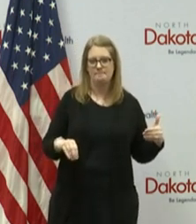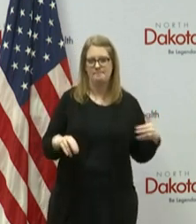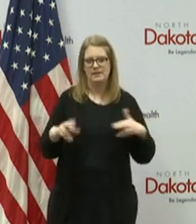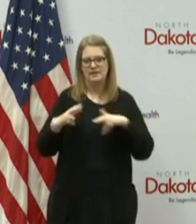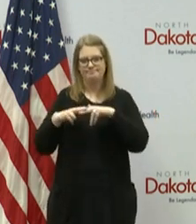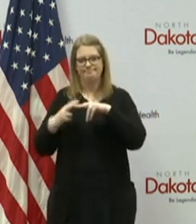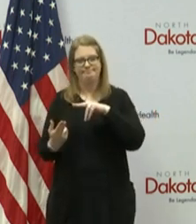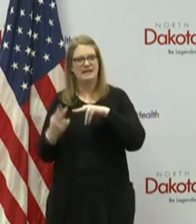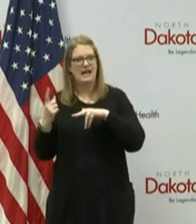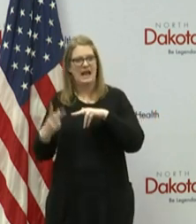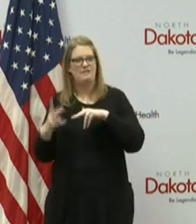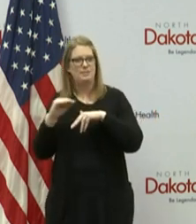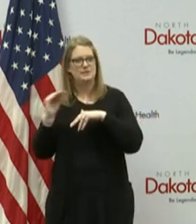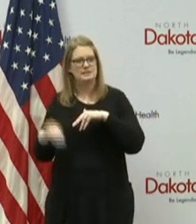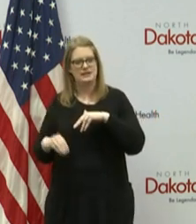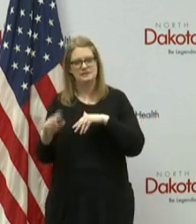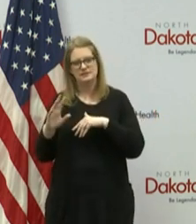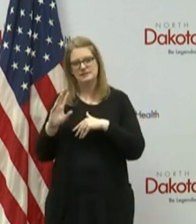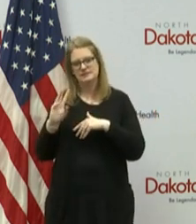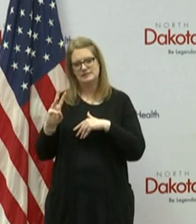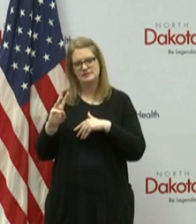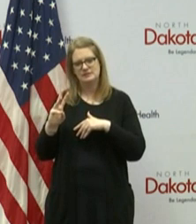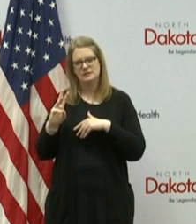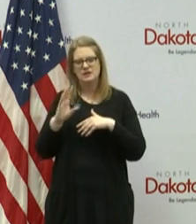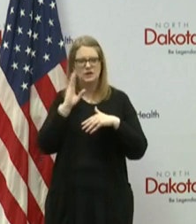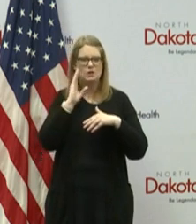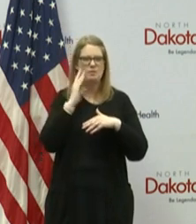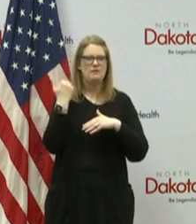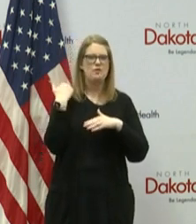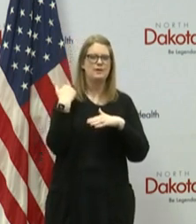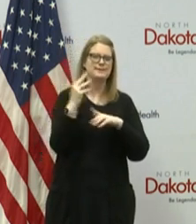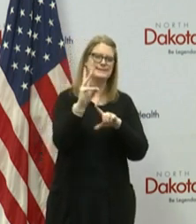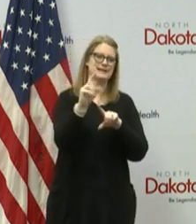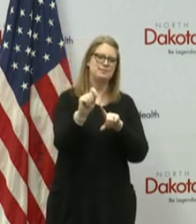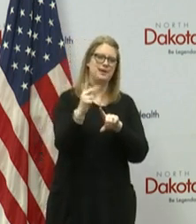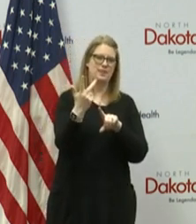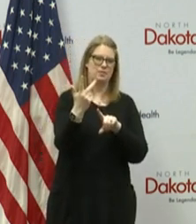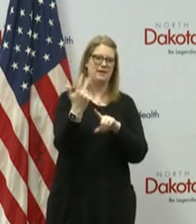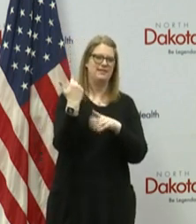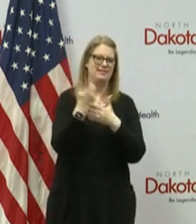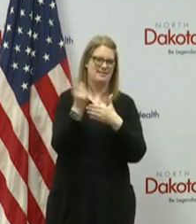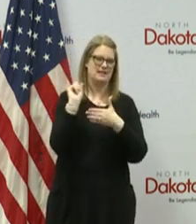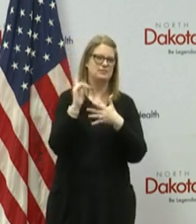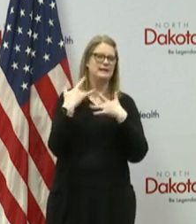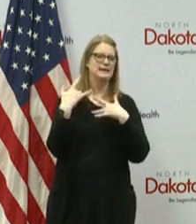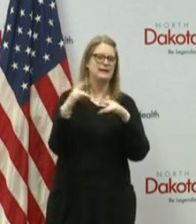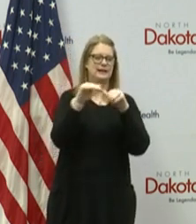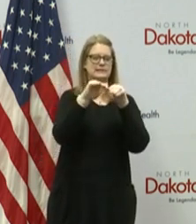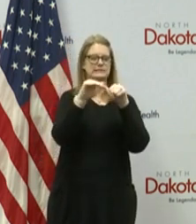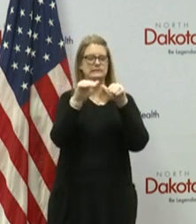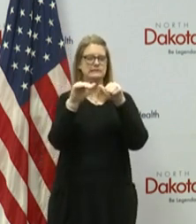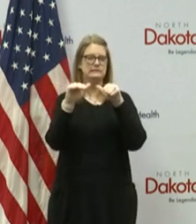THEMSELVES AND THEIR LOVED ONES. THIS IS THE LOWEST WE HAVE BEEN AT NOW WE ARE AT 5.8 PERCENT AND THAT'S THE LOWEST SINCE WE WERE BACK AT 5.8 IN APRIL AND IT'S DOWN HALF PERCENTAGE POINT